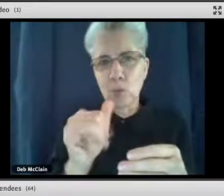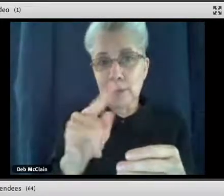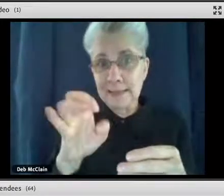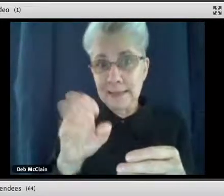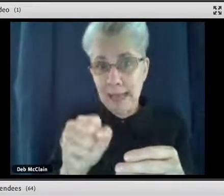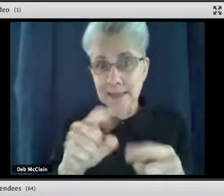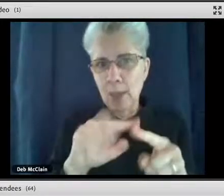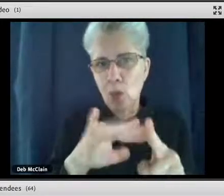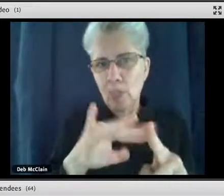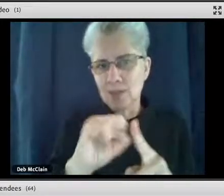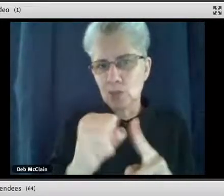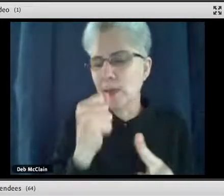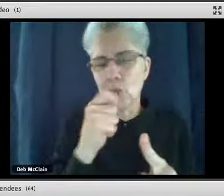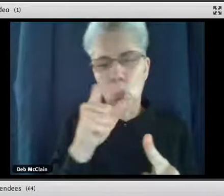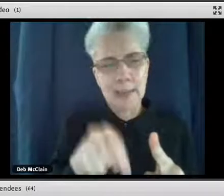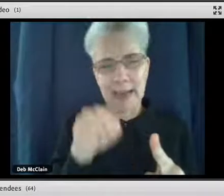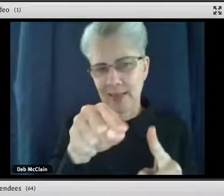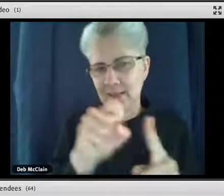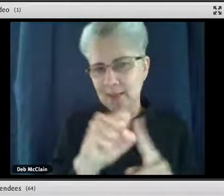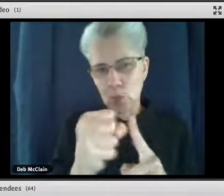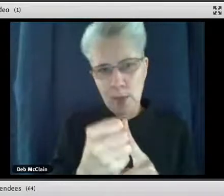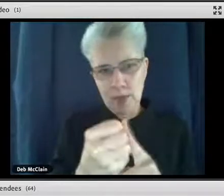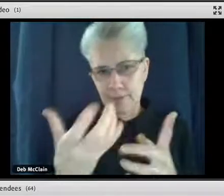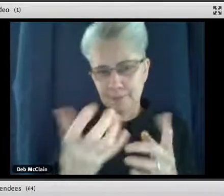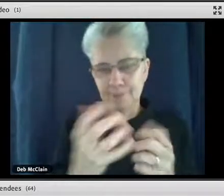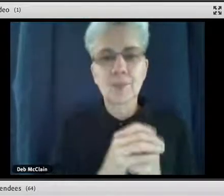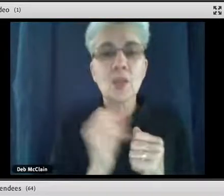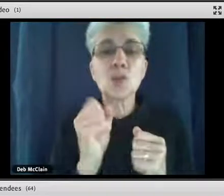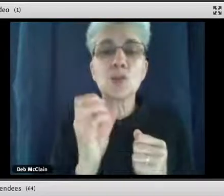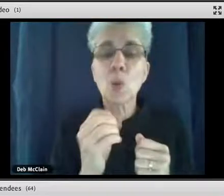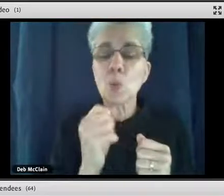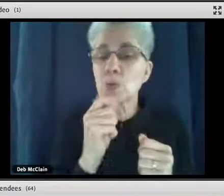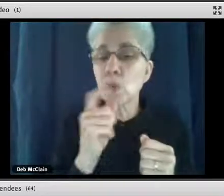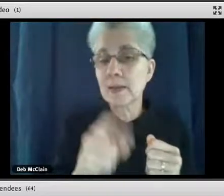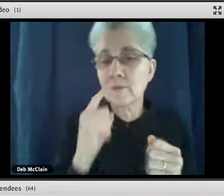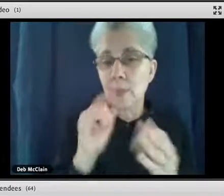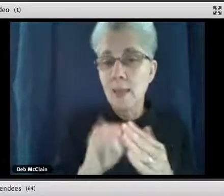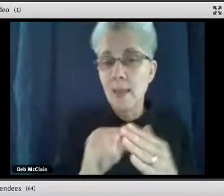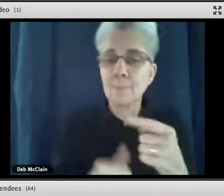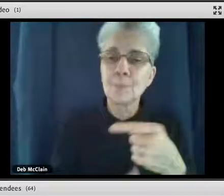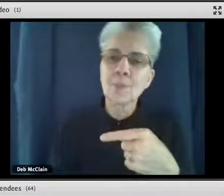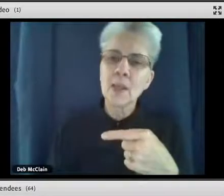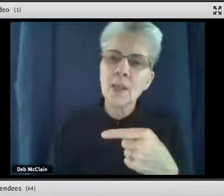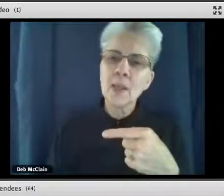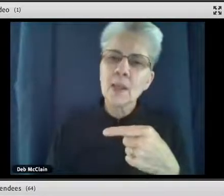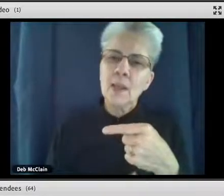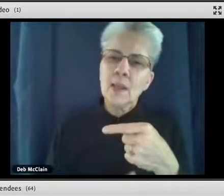depending on the situation, we just don't need it in this case. So, um, so we don't need to fill that in.